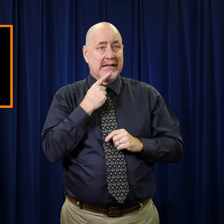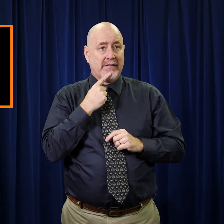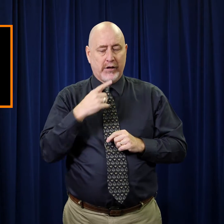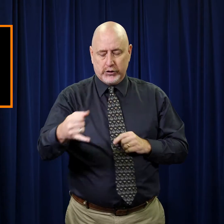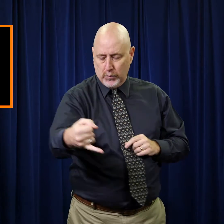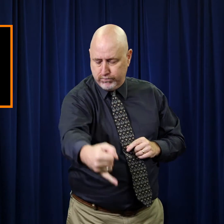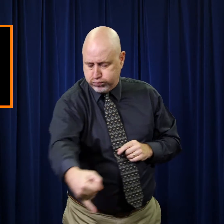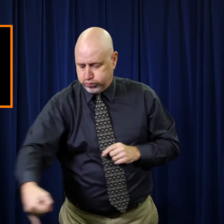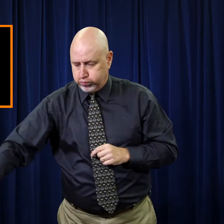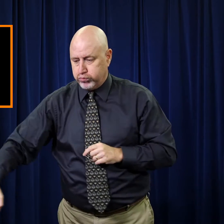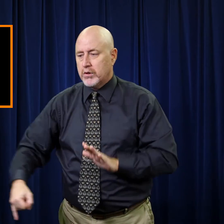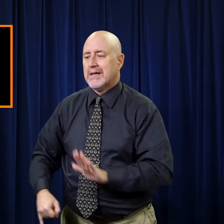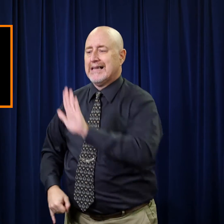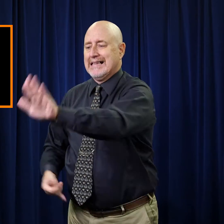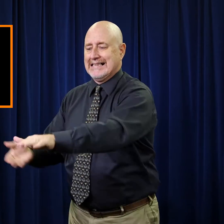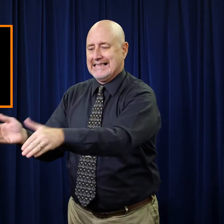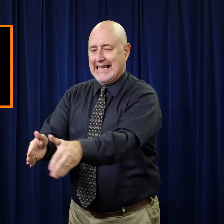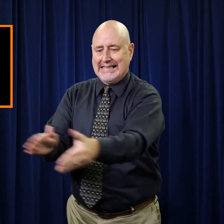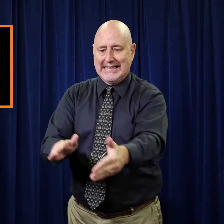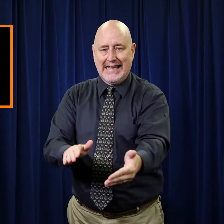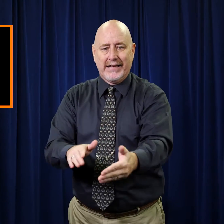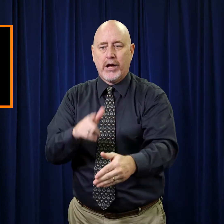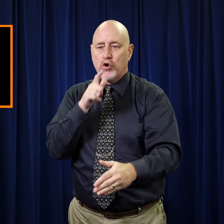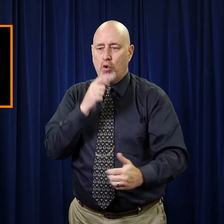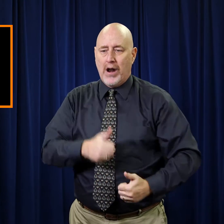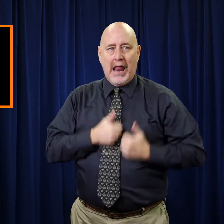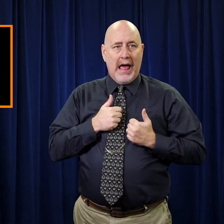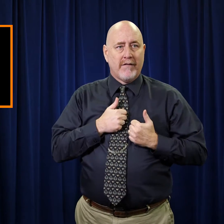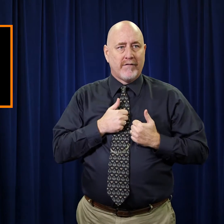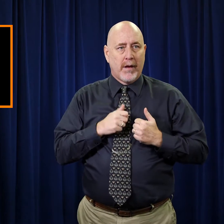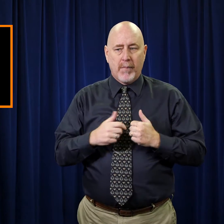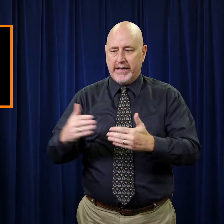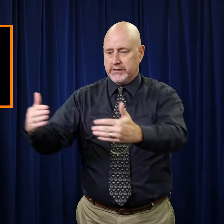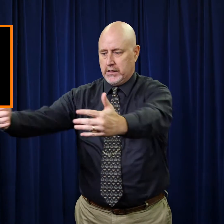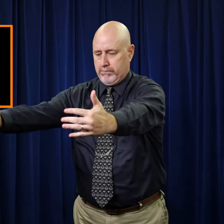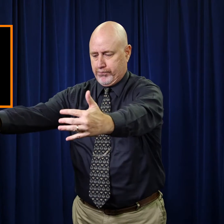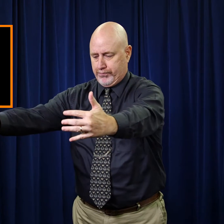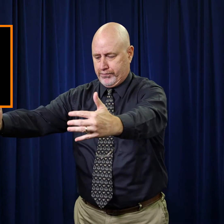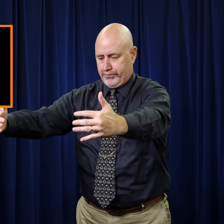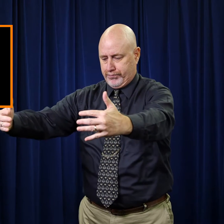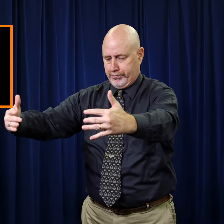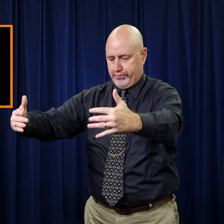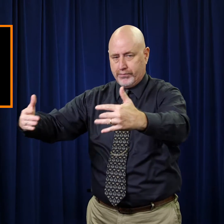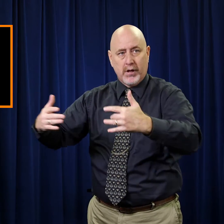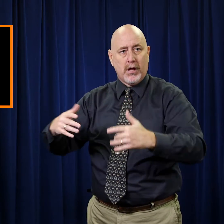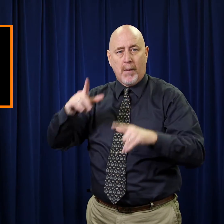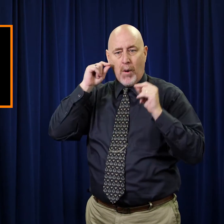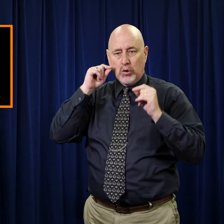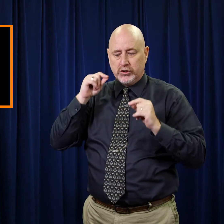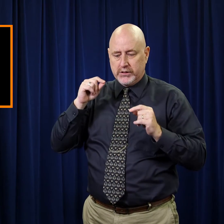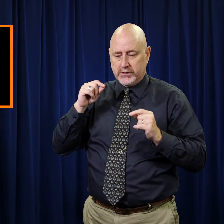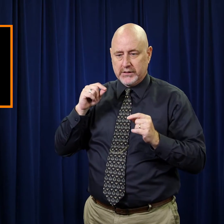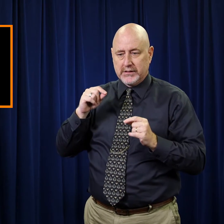says... There's this line of demarcation between those who are dead—dying—and those who are alive, but it's moving throughout the people. And Moses stands